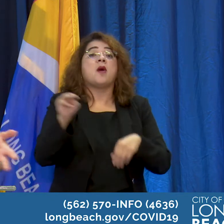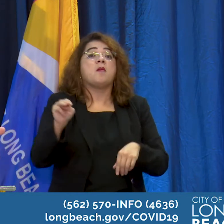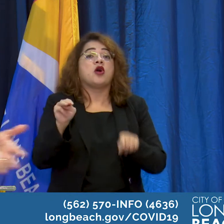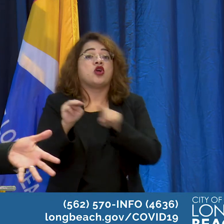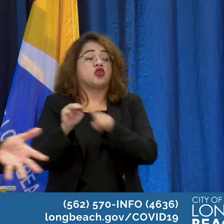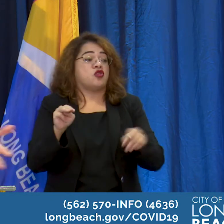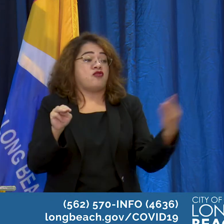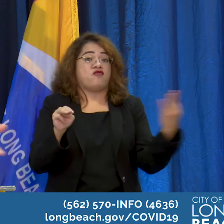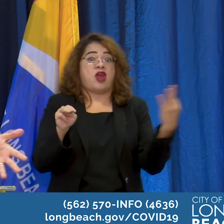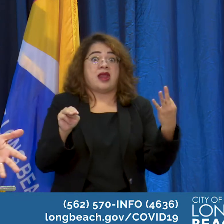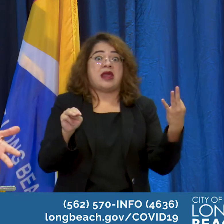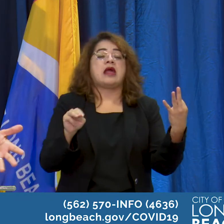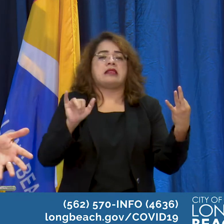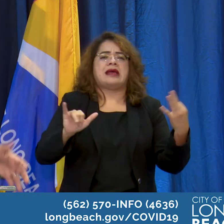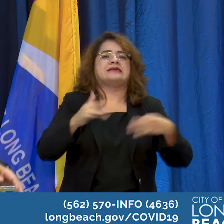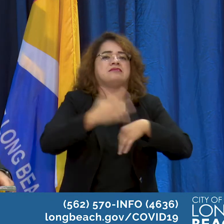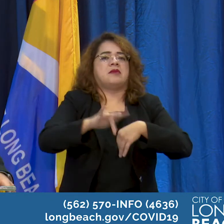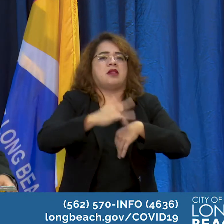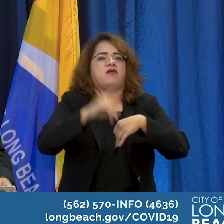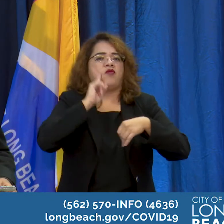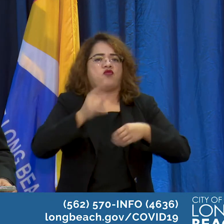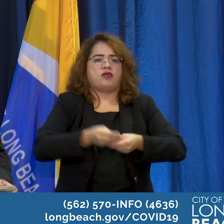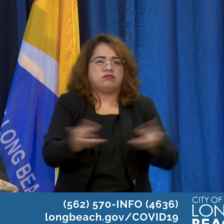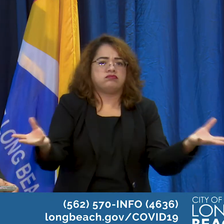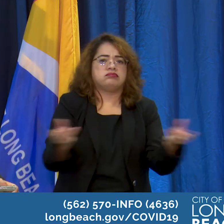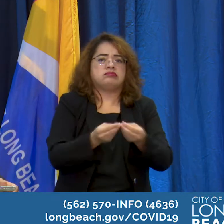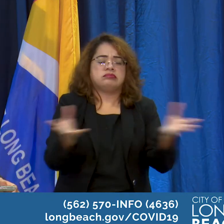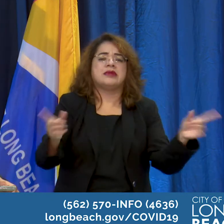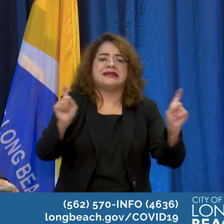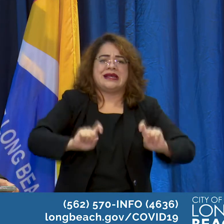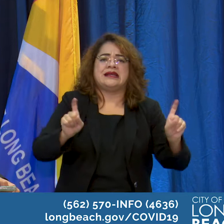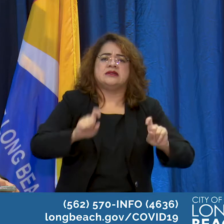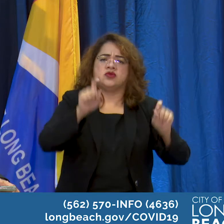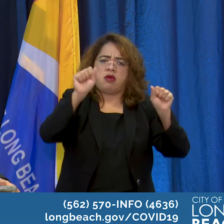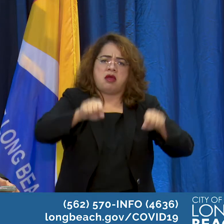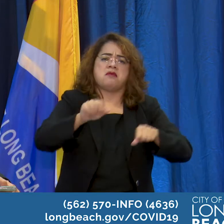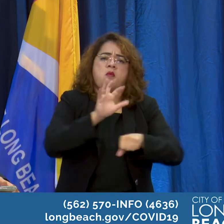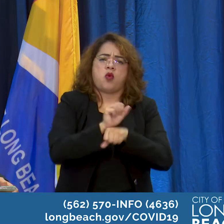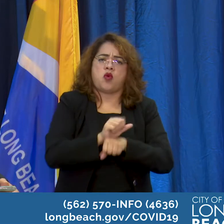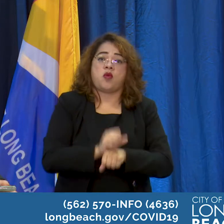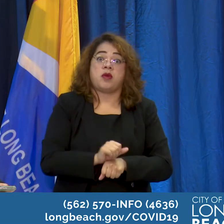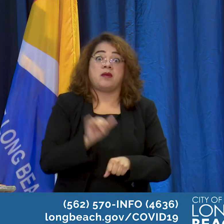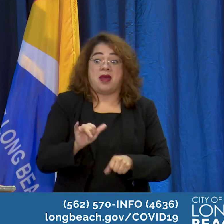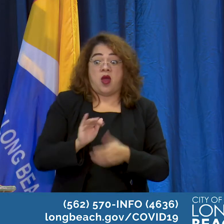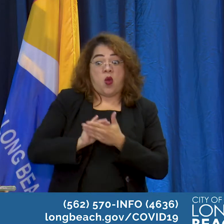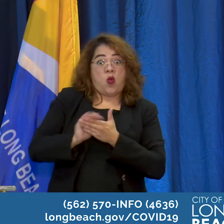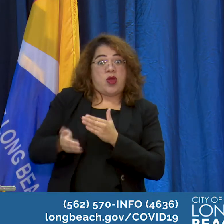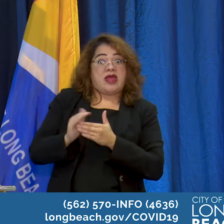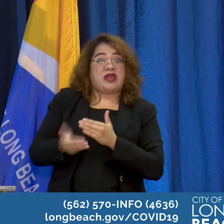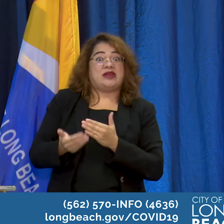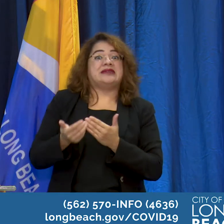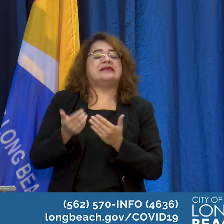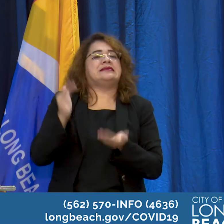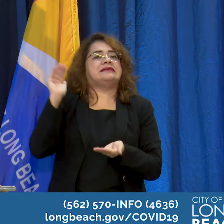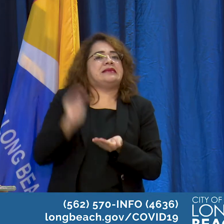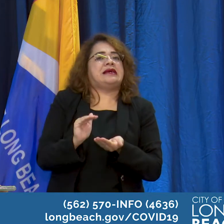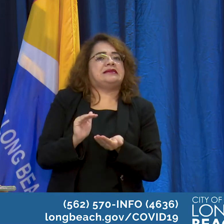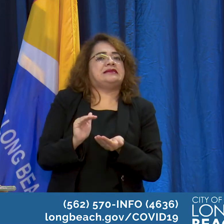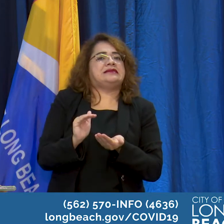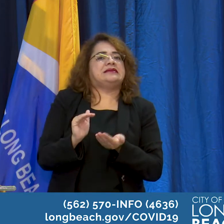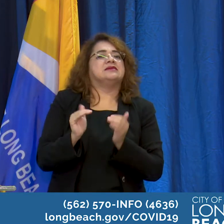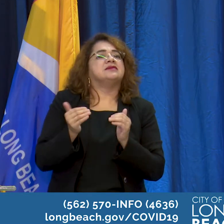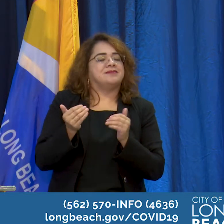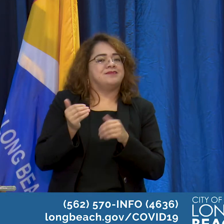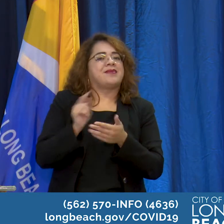capacity to do tests and while over weekends there's oftentimes less sometimes less capacity,